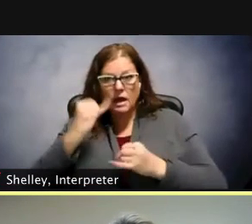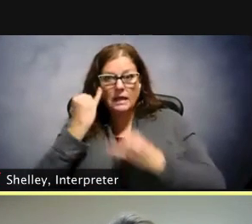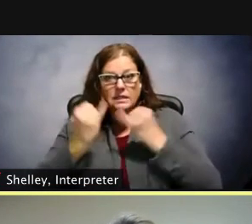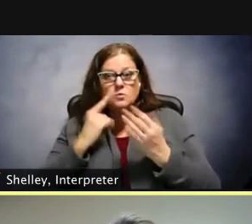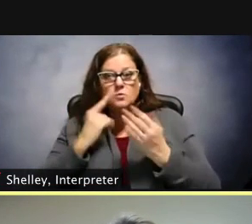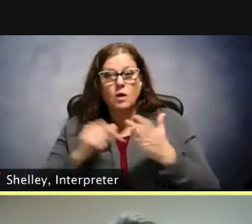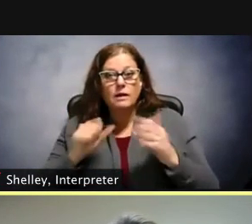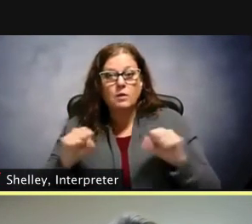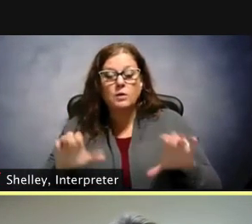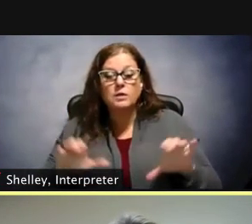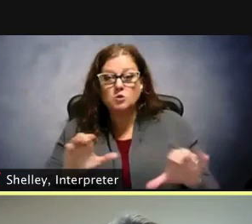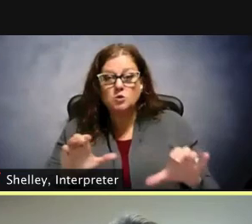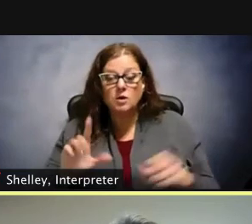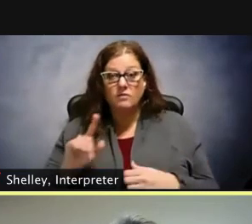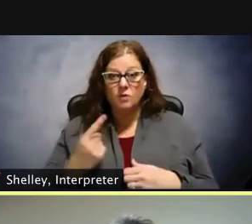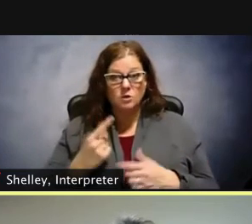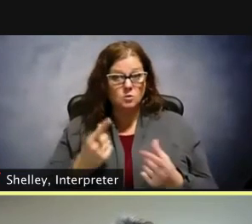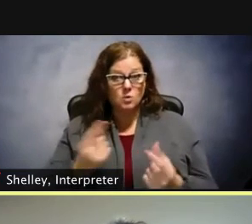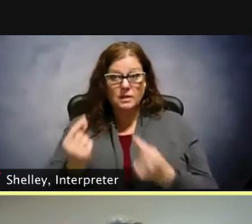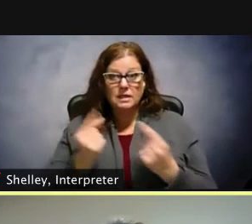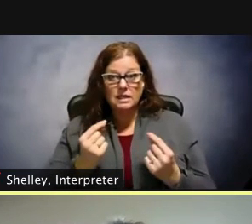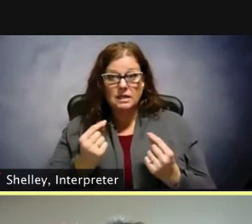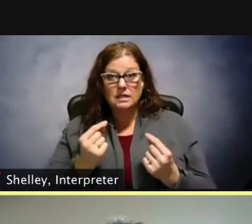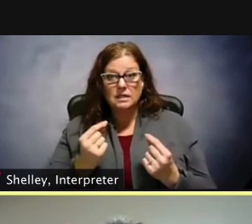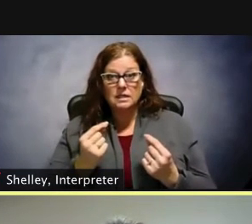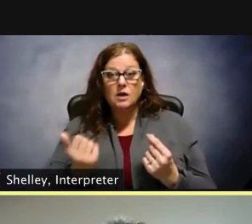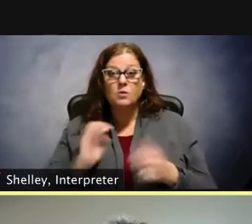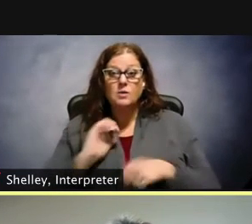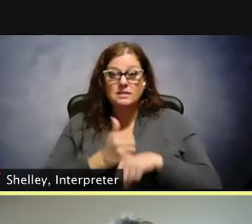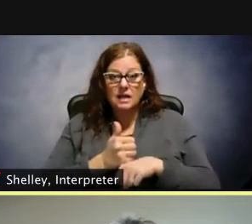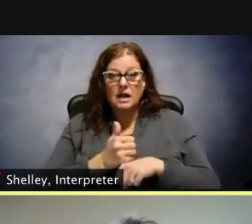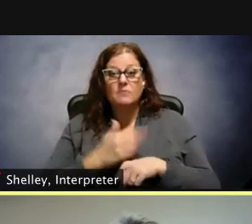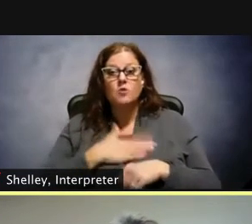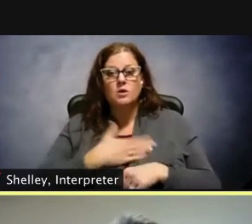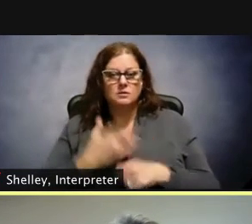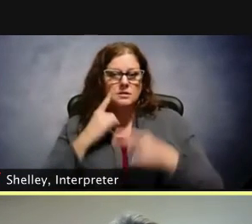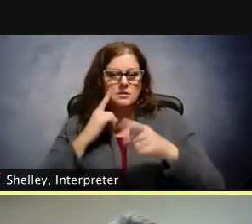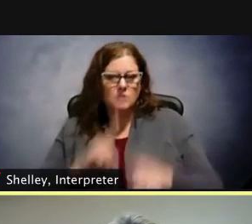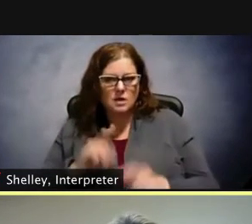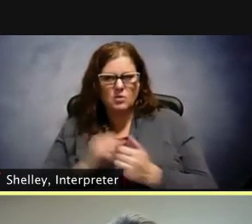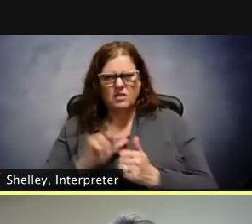So the first thing we did was set up the meeting for consent, which has to be within 30 days,